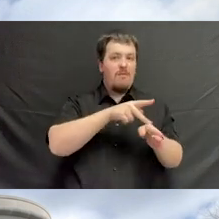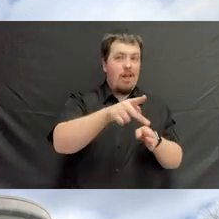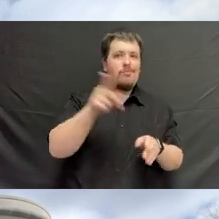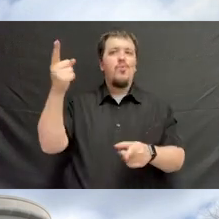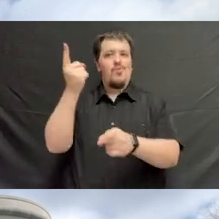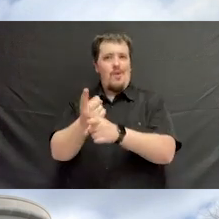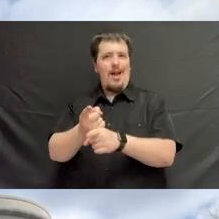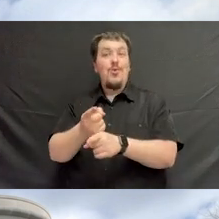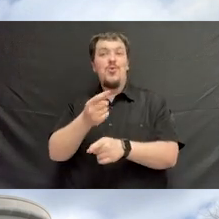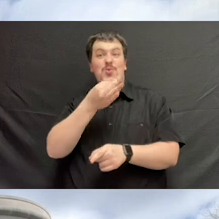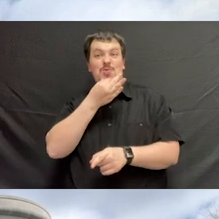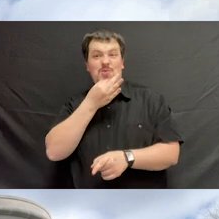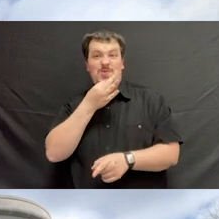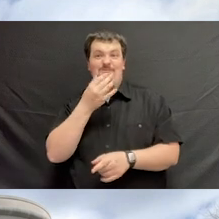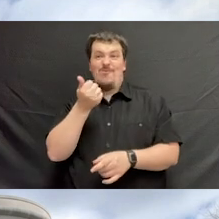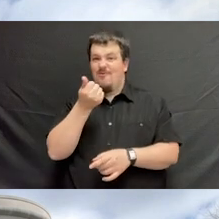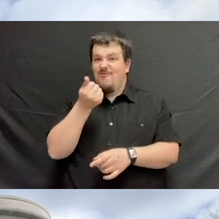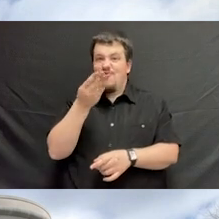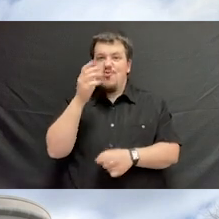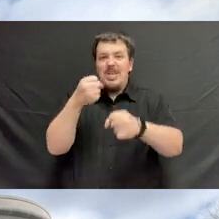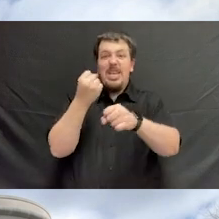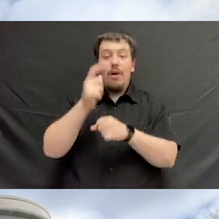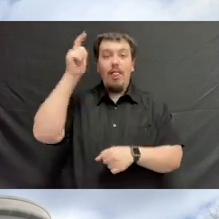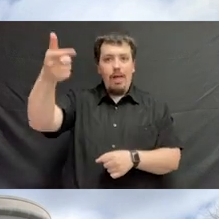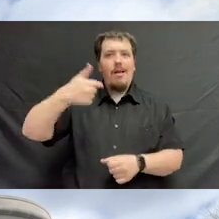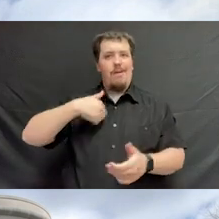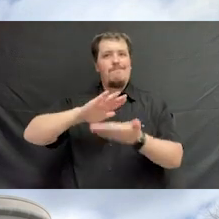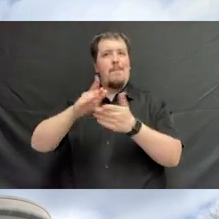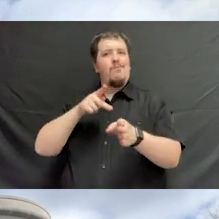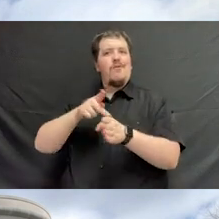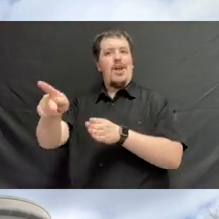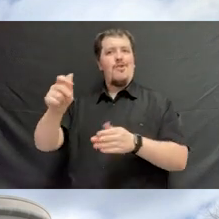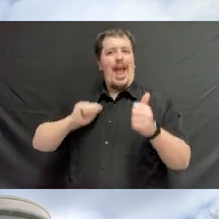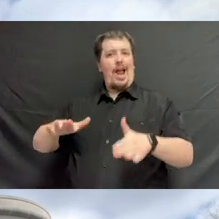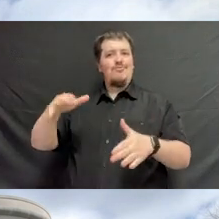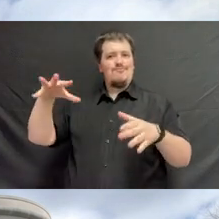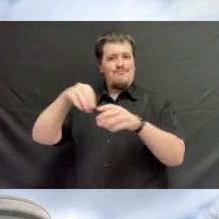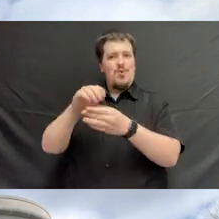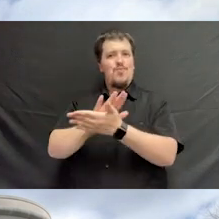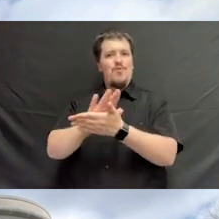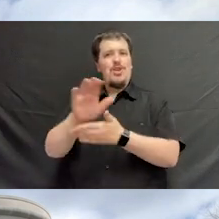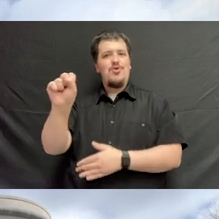It was pretty much just a couple years later and I was in Stripes and working as a professional actor